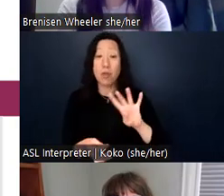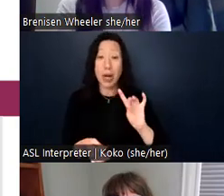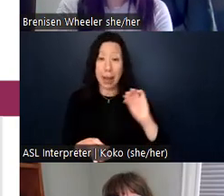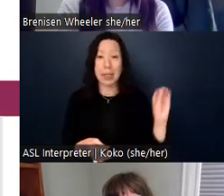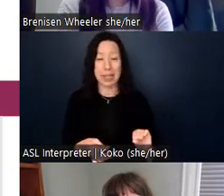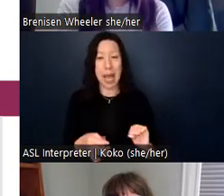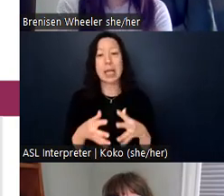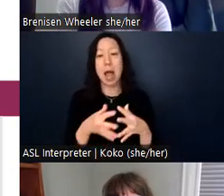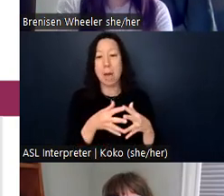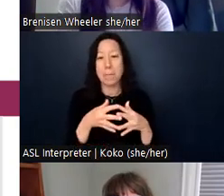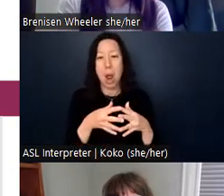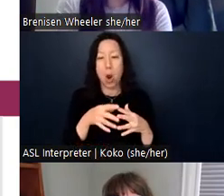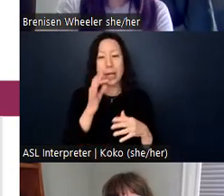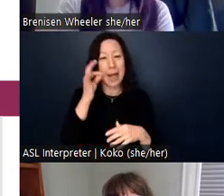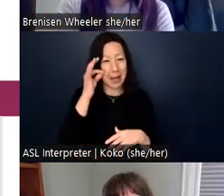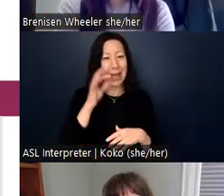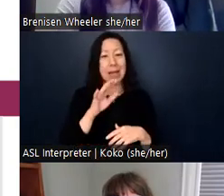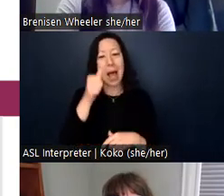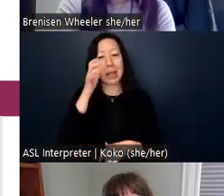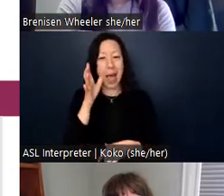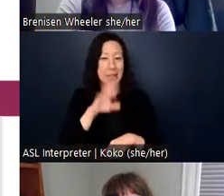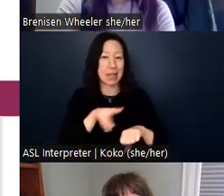it to the partner. 13:00:22 Violence in their lifetime, and these